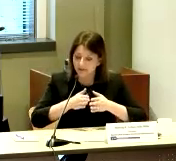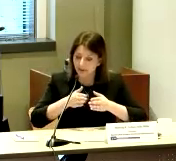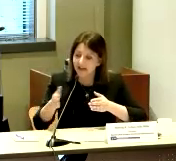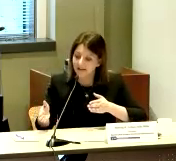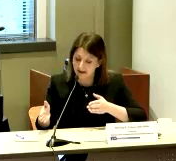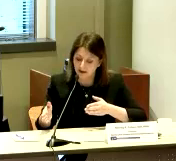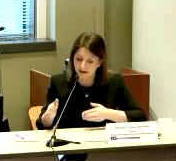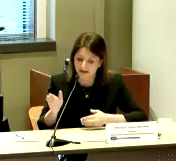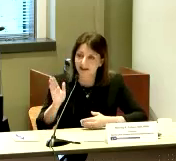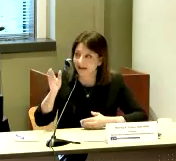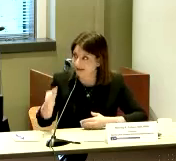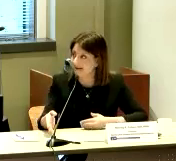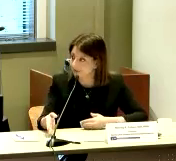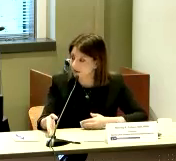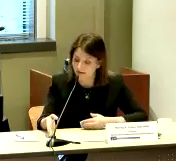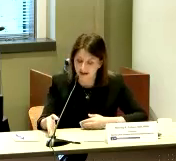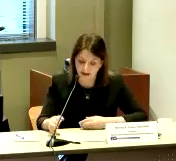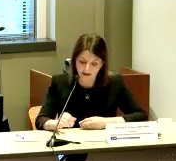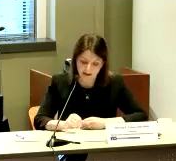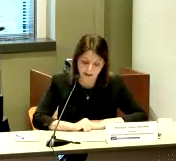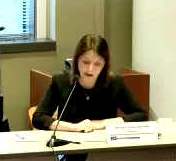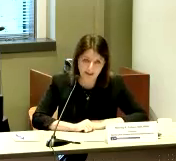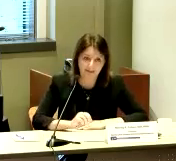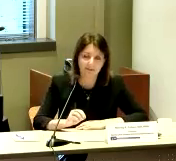on some key areas that deliver on that promise?